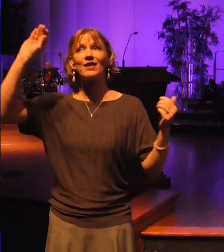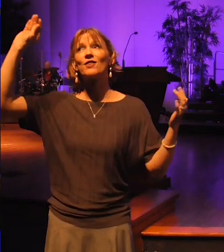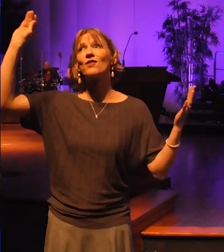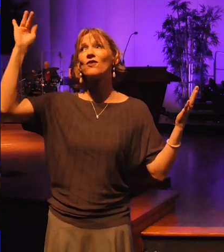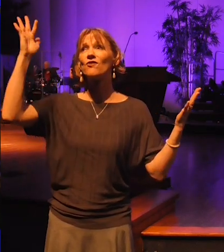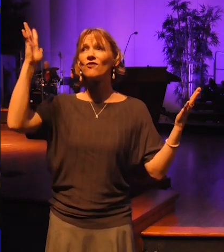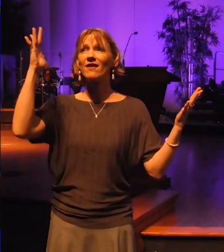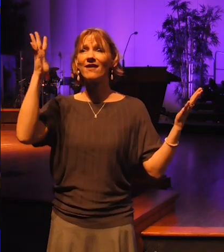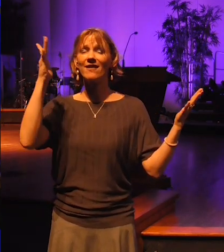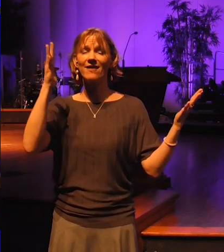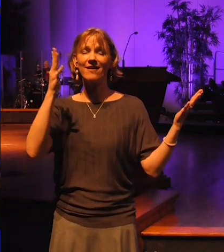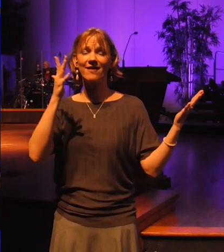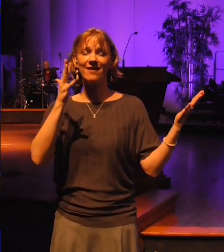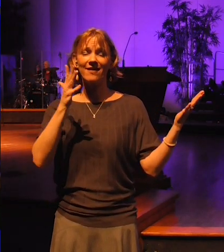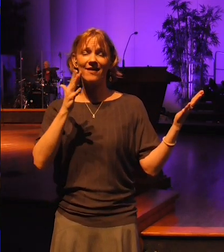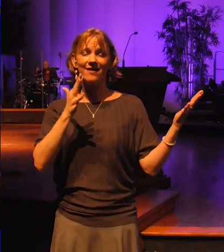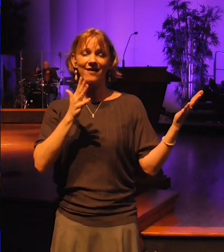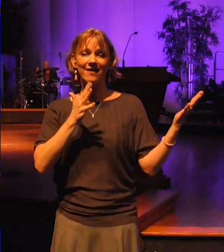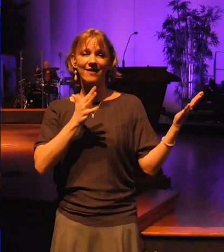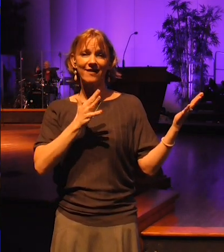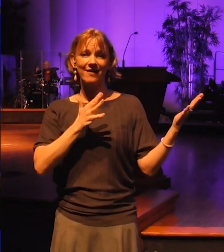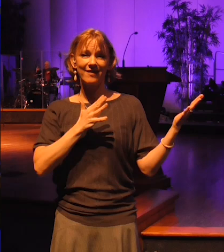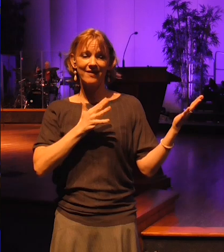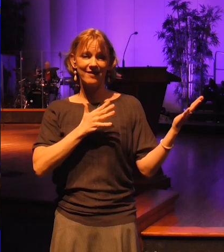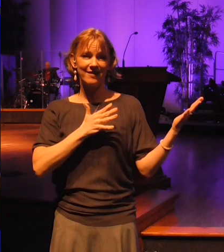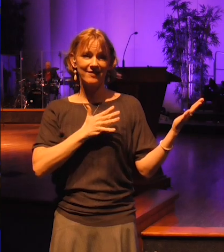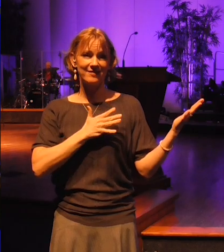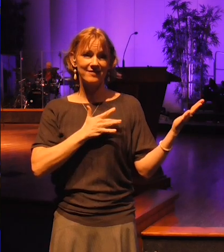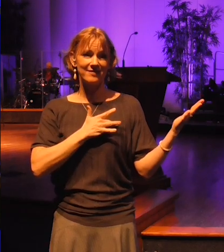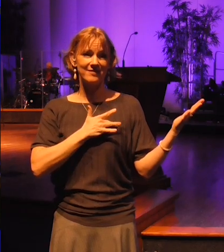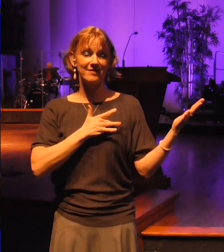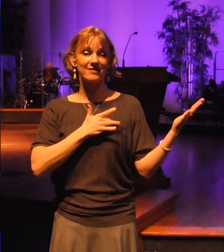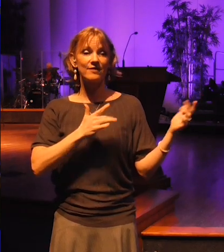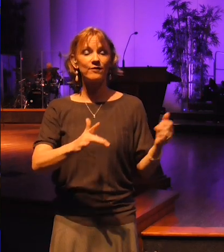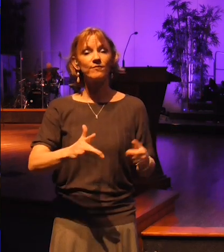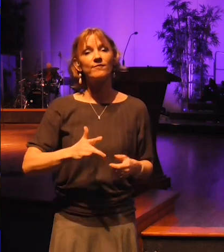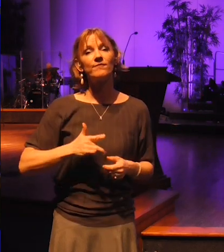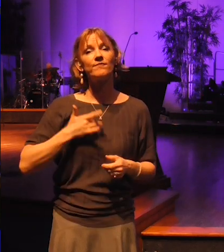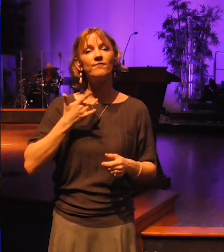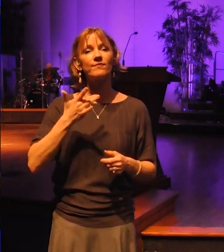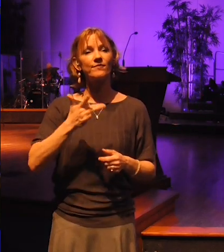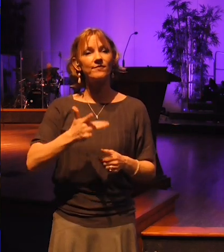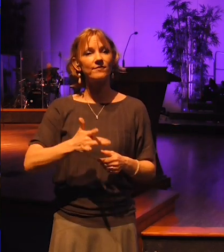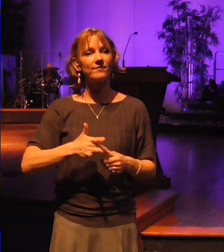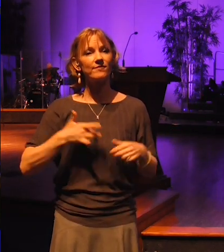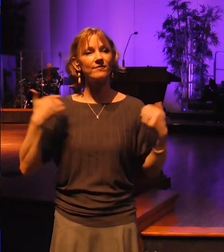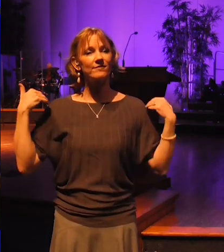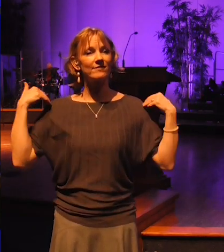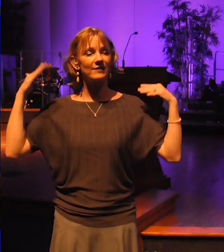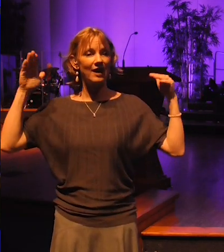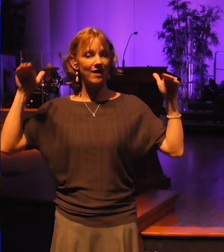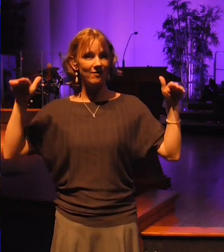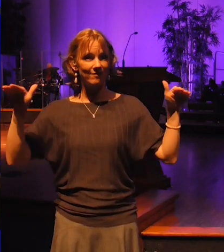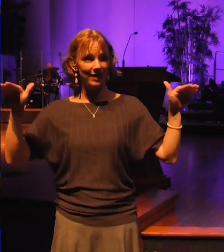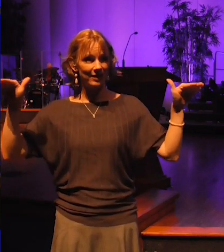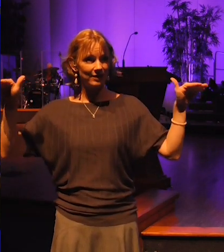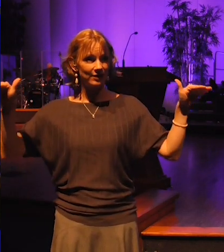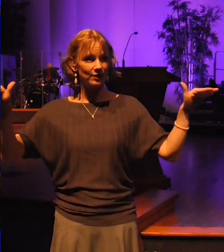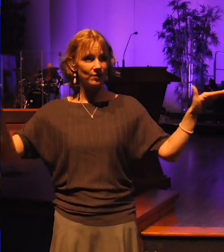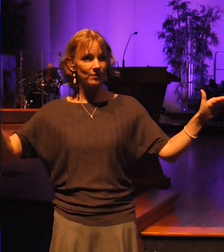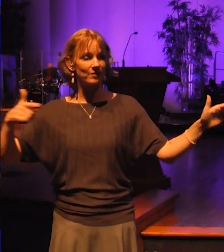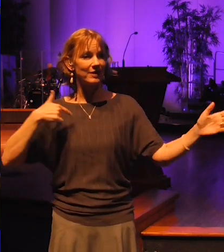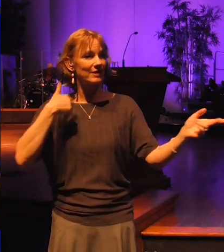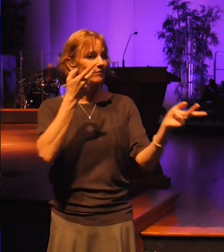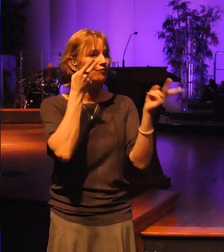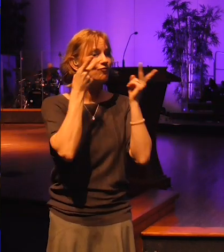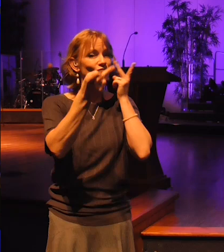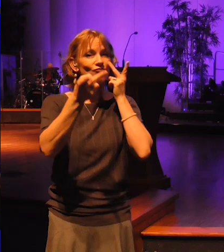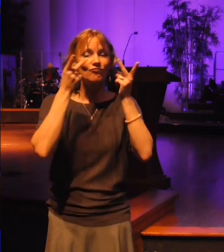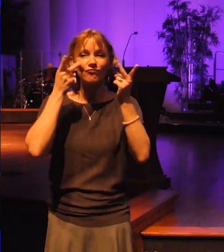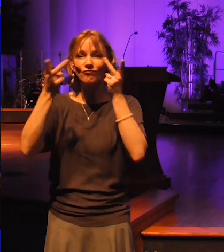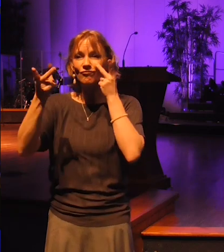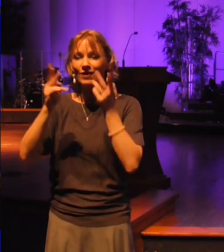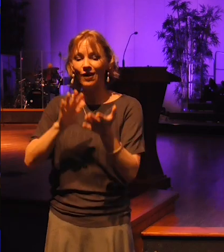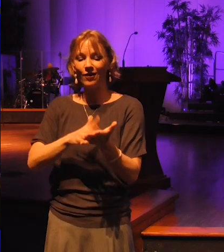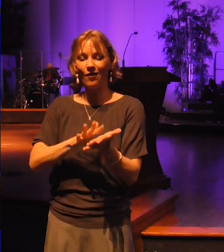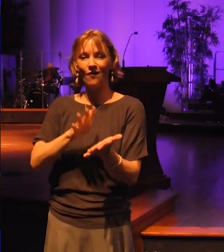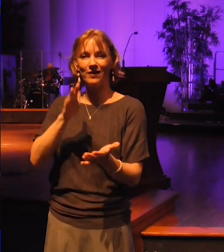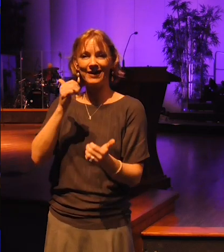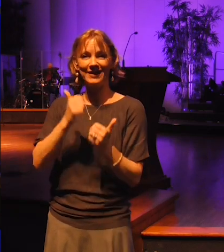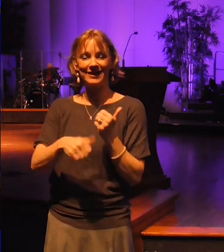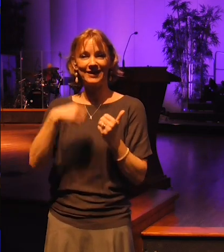grace i can hear the brush of angel wings i see glory on each